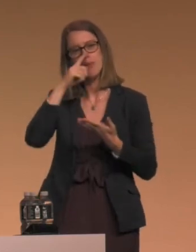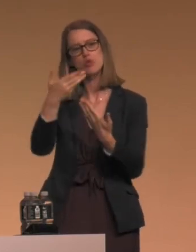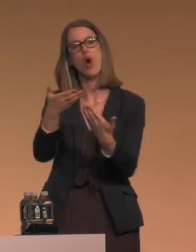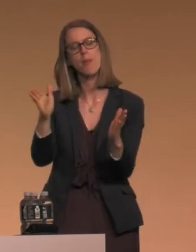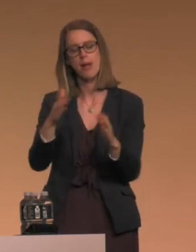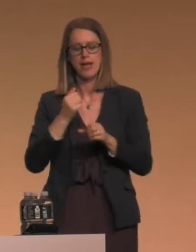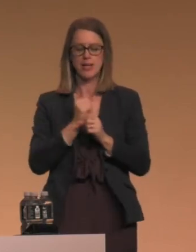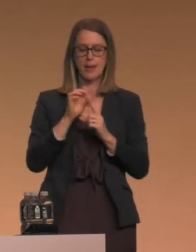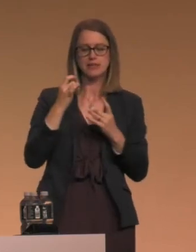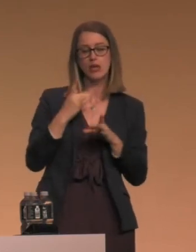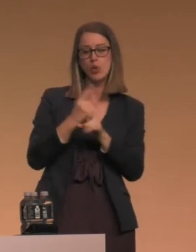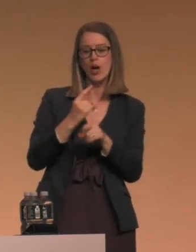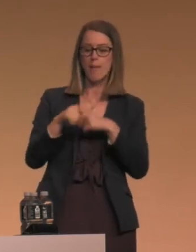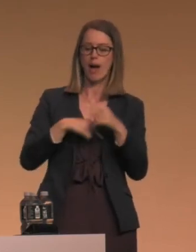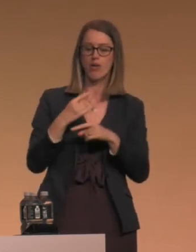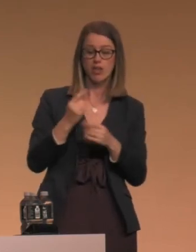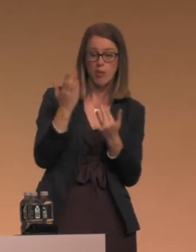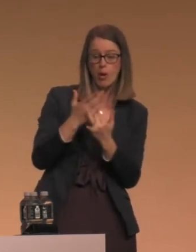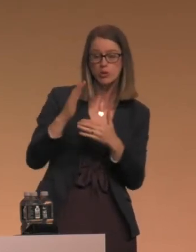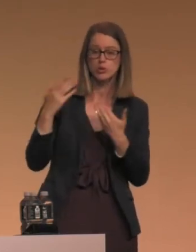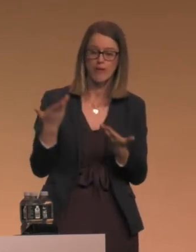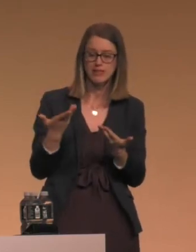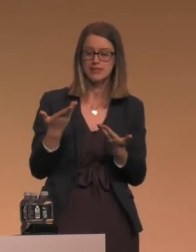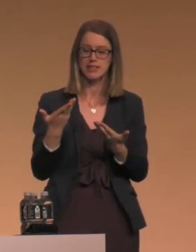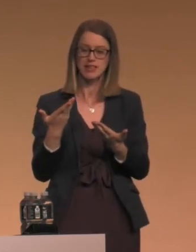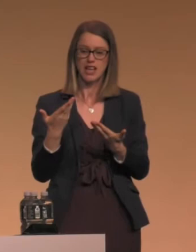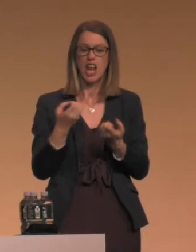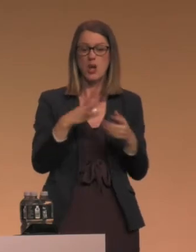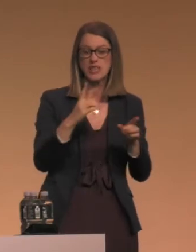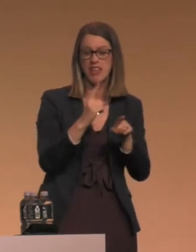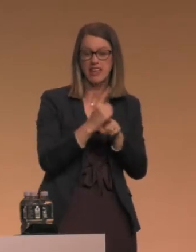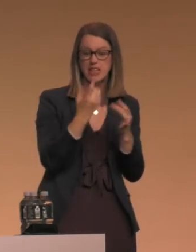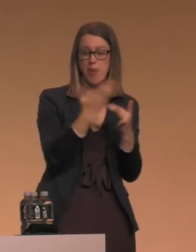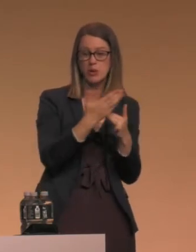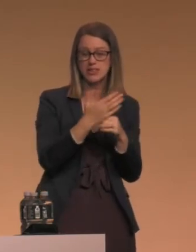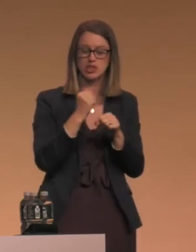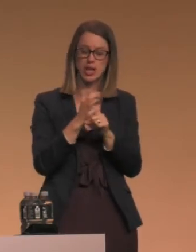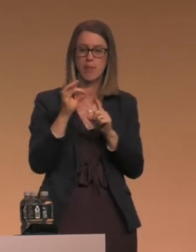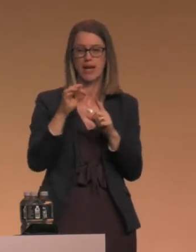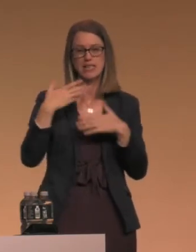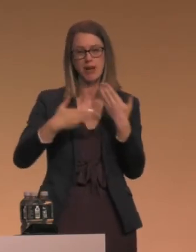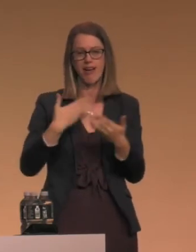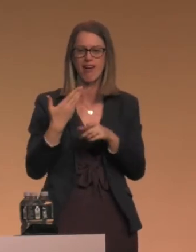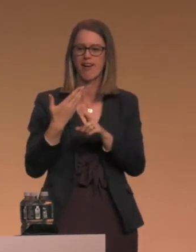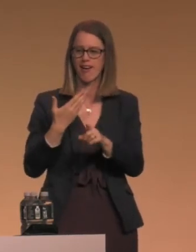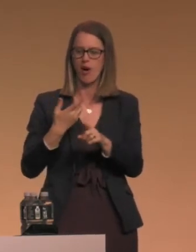The GP starts chatting about the postal service and losing things in the mail. And the GP explains how they had to stay in a house once